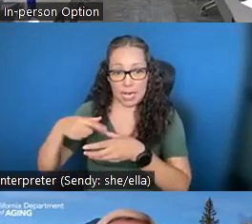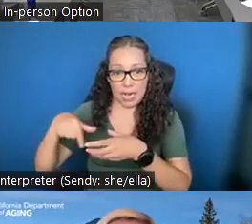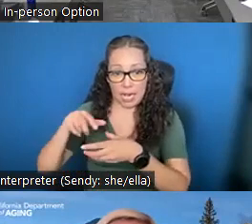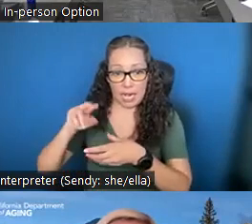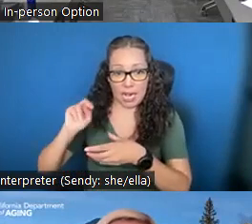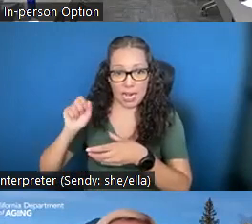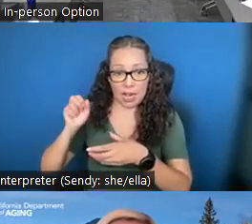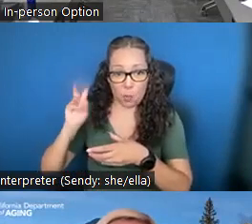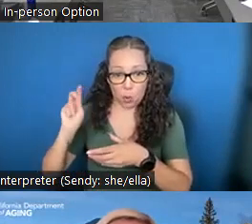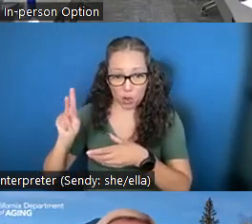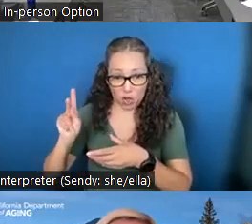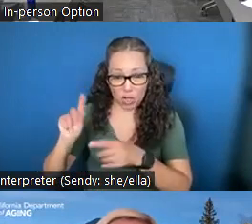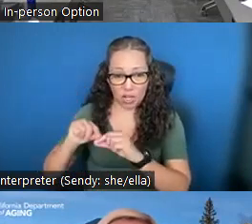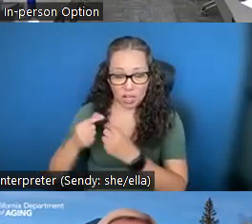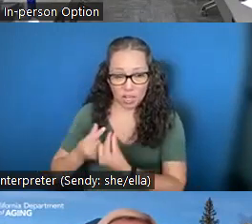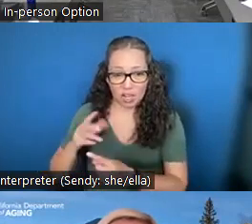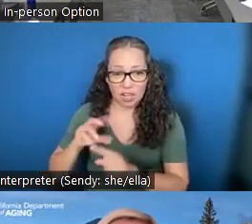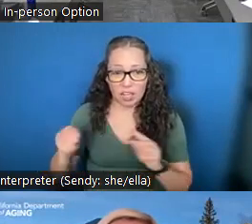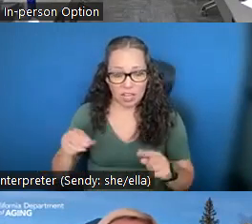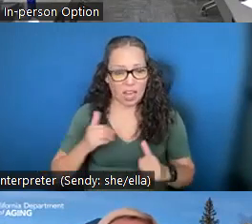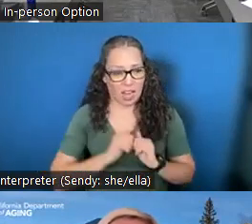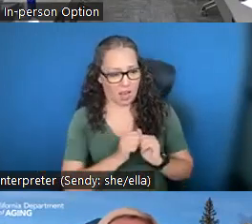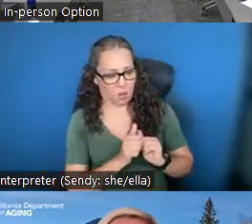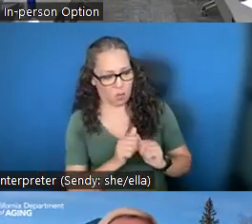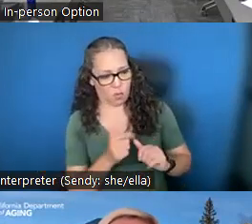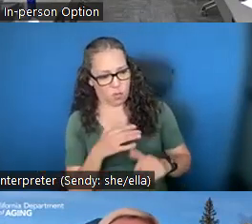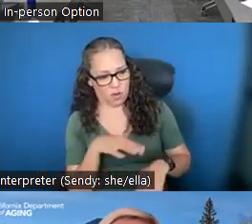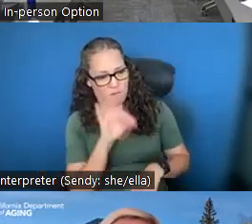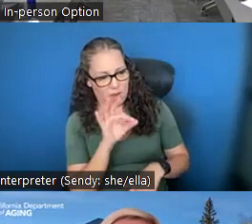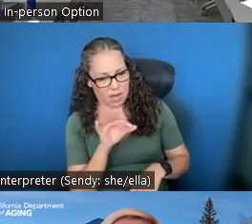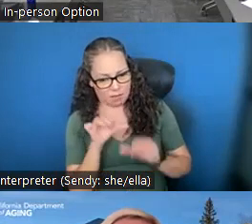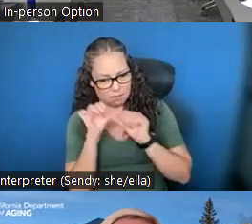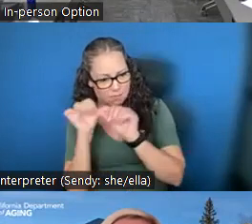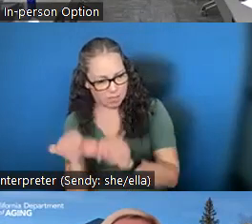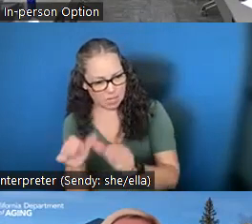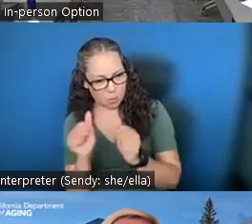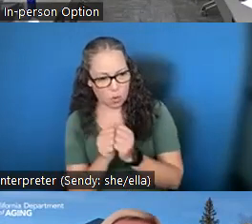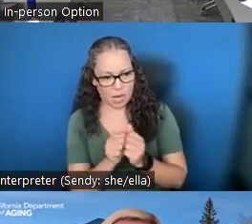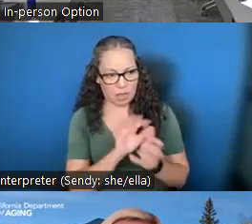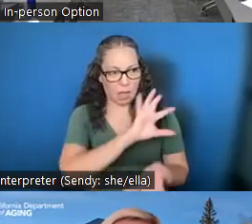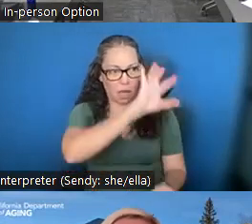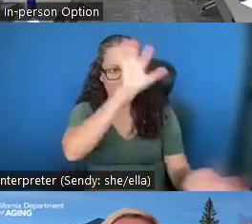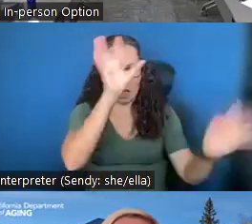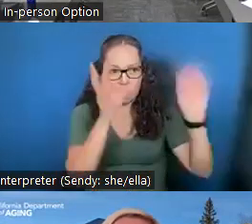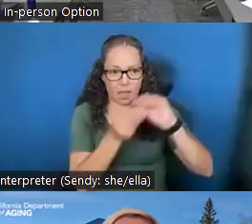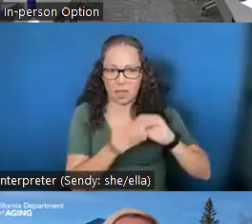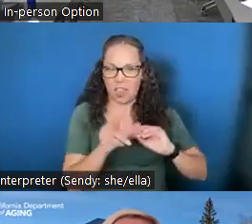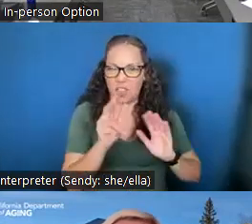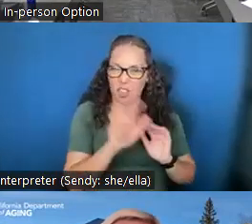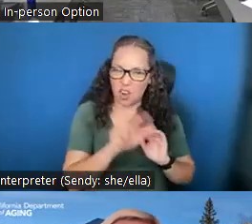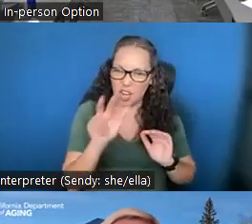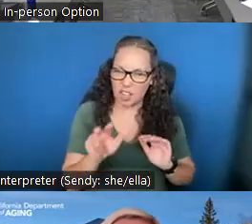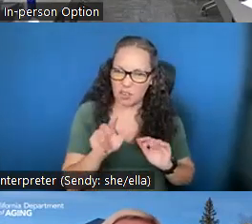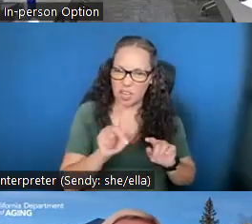standardization among the 33 AAA and how can we promise to Consumers and communities and health